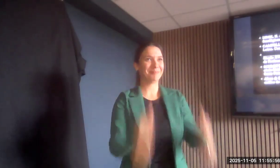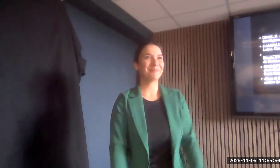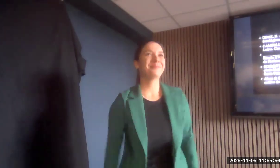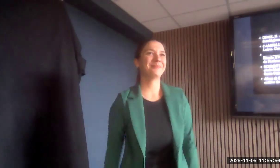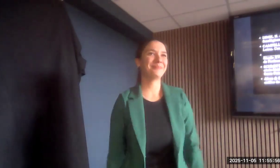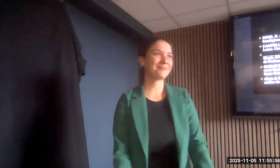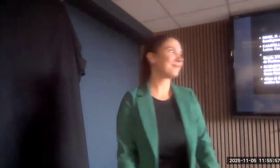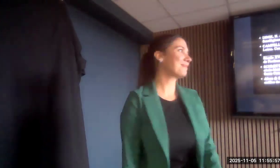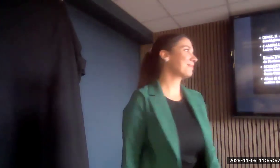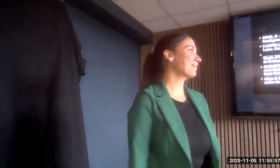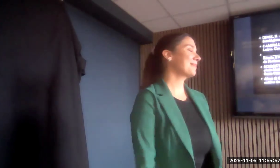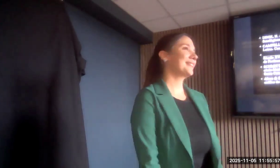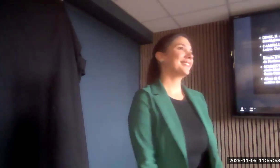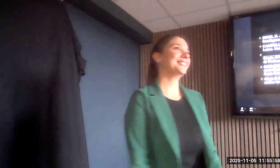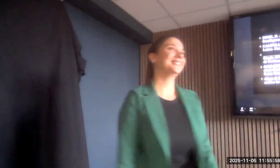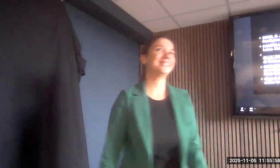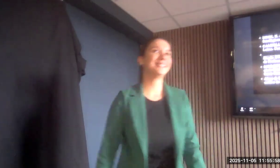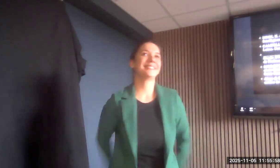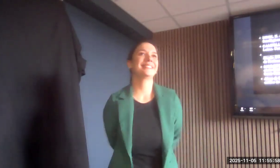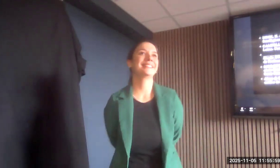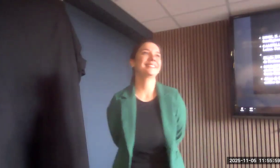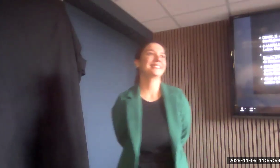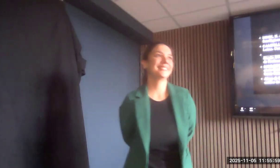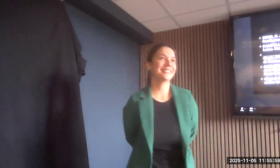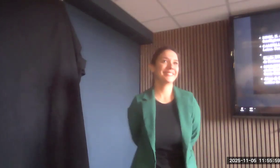in the dictionary. Thank you very much for giving me the time to present today.